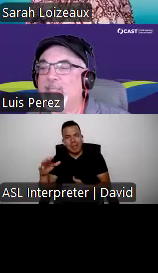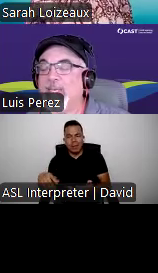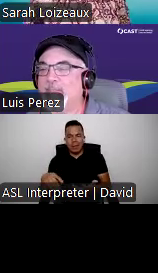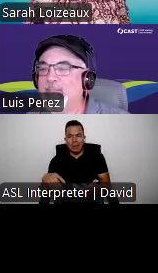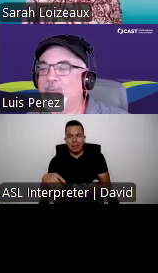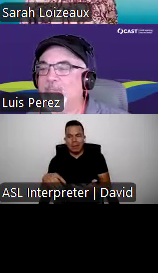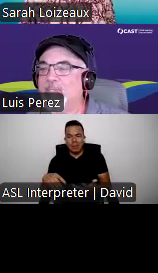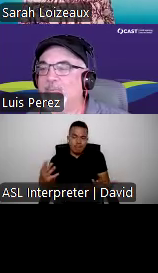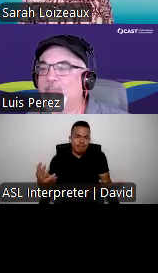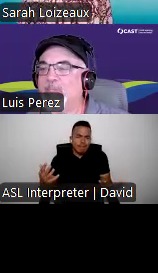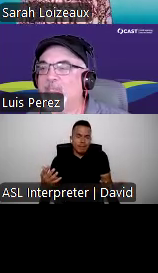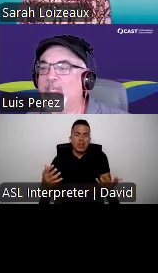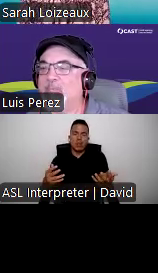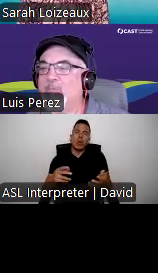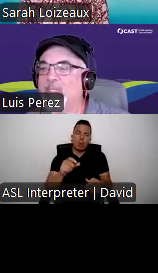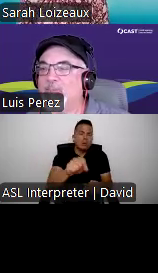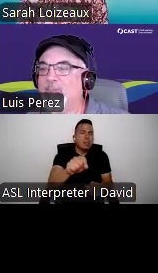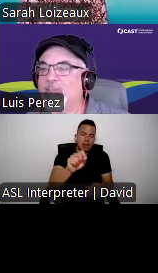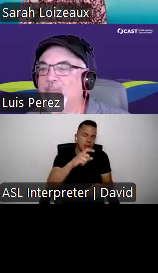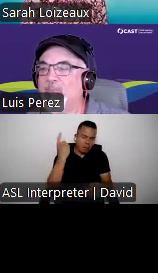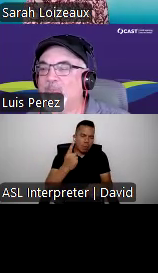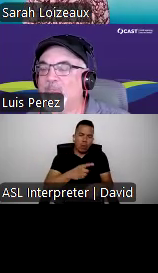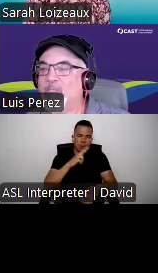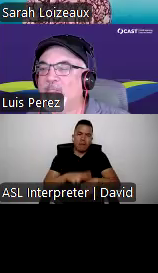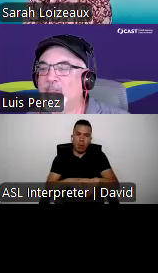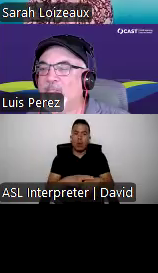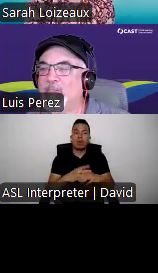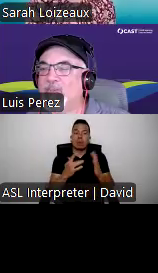yes, there's going to be some disruption, but there's also some opportunities as well to